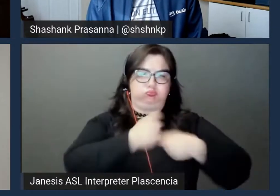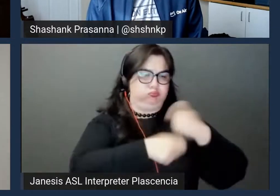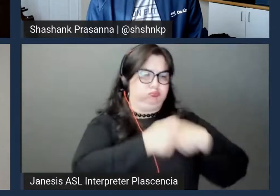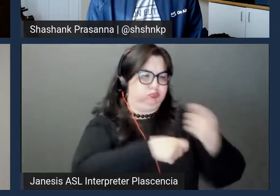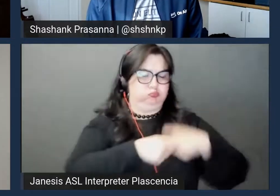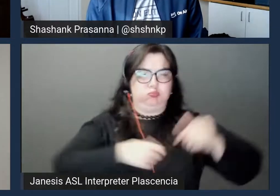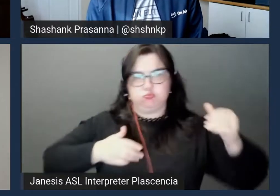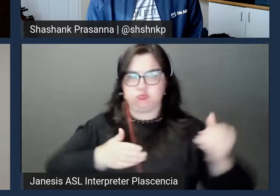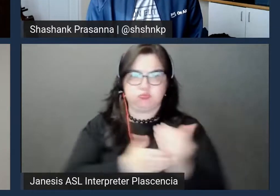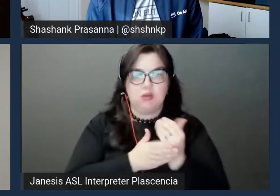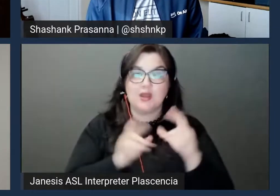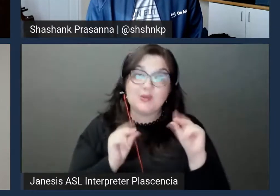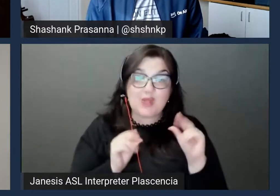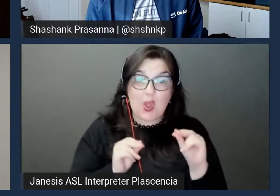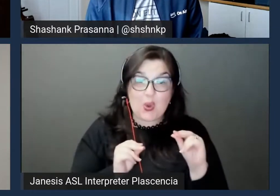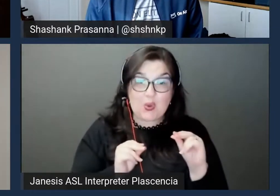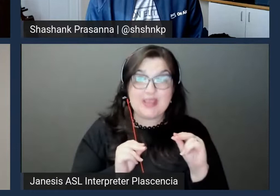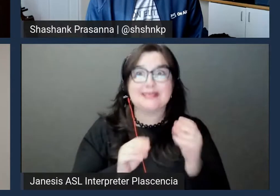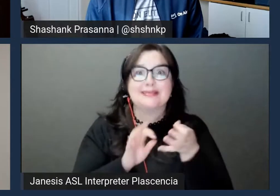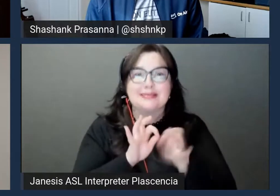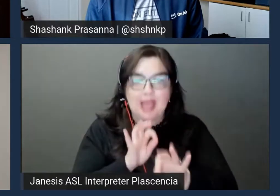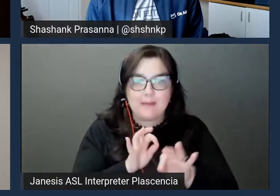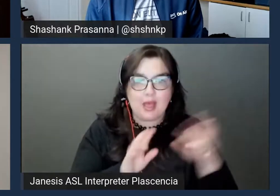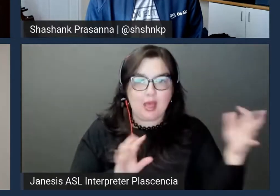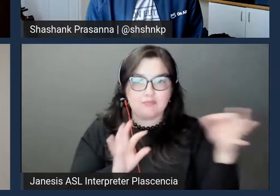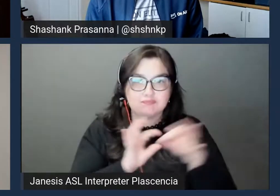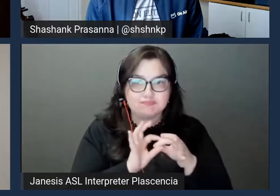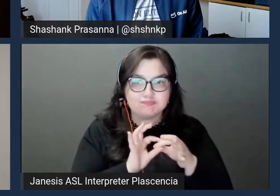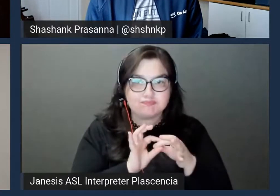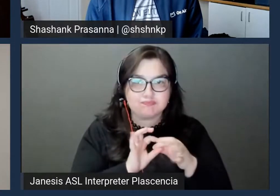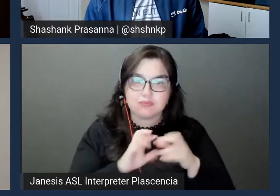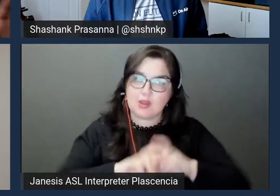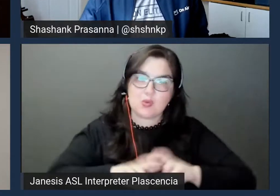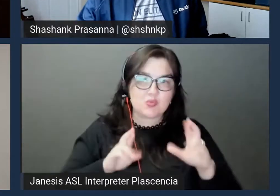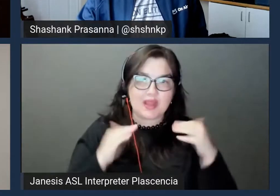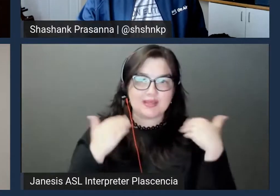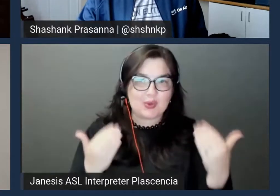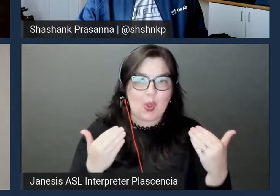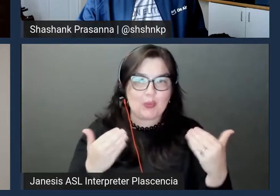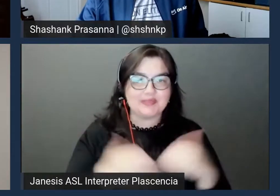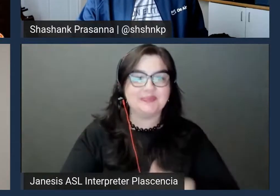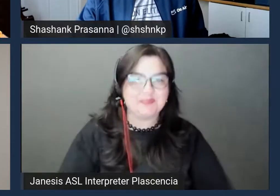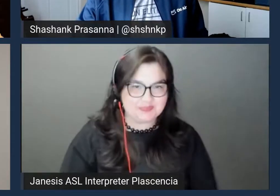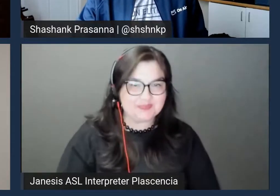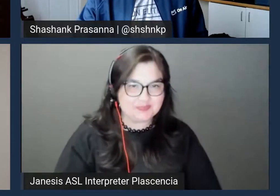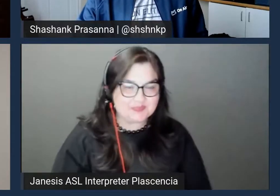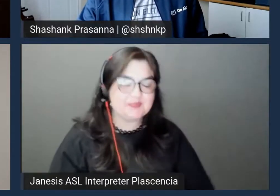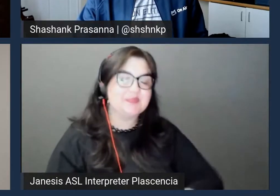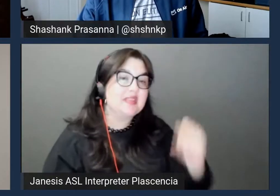So this is literally just plug and play. Right, yeah, exactly. That's right, because you have the ability to reach out